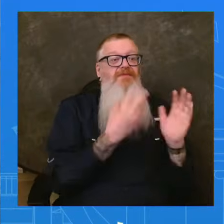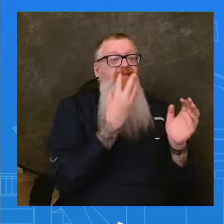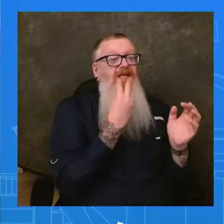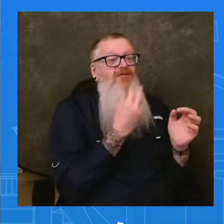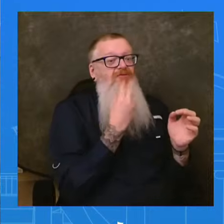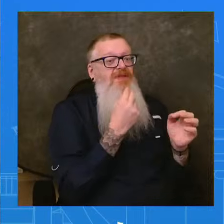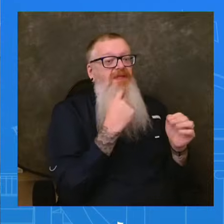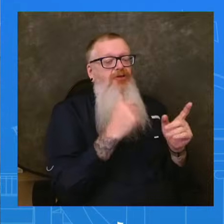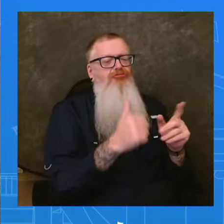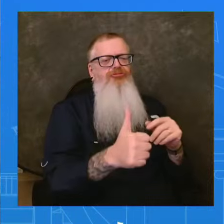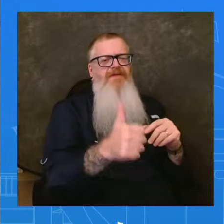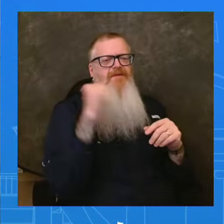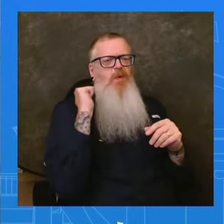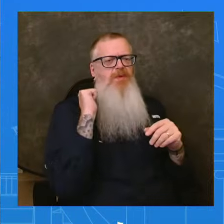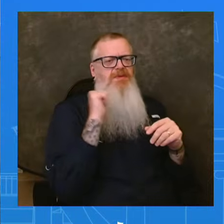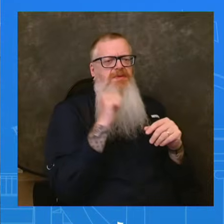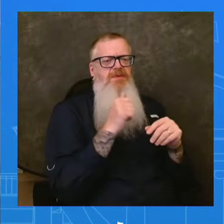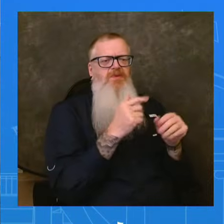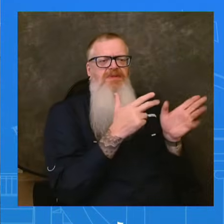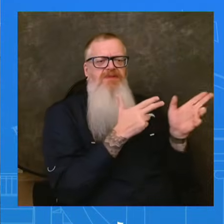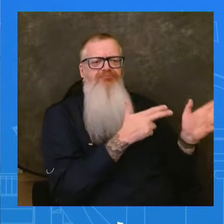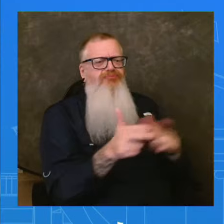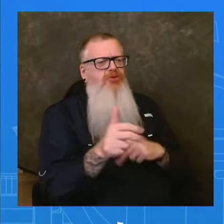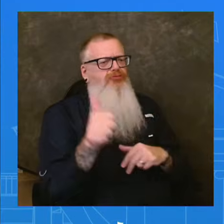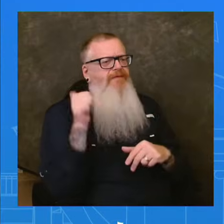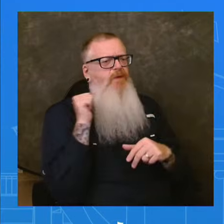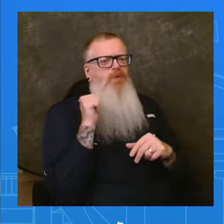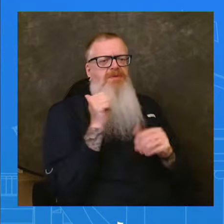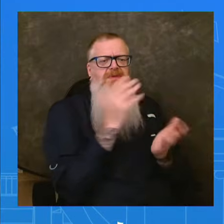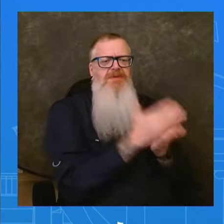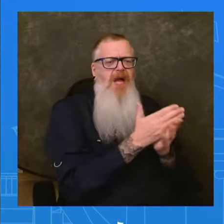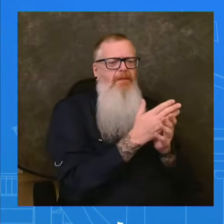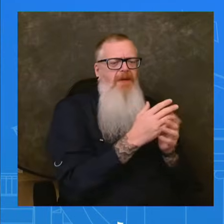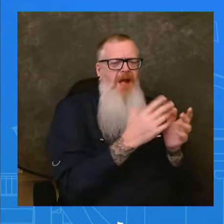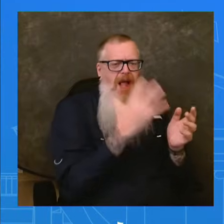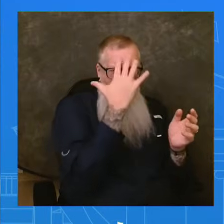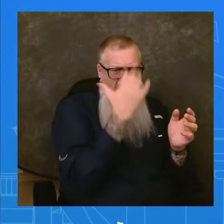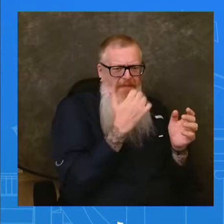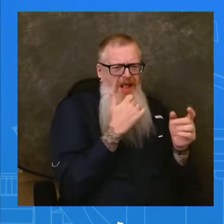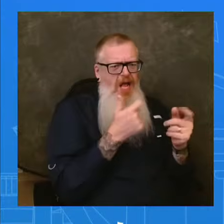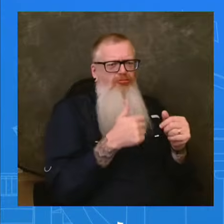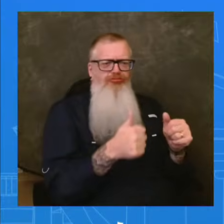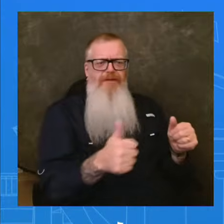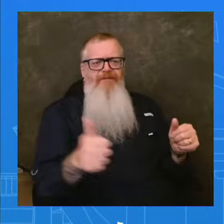So, who are you talking to when you talk about ceasefire? Ms. Jean-Pierre: Look, we want to see -- as the president has said,